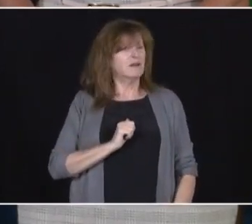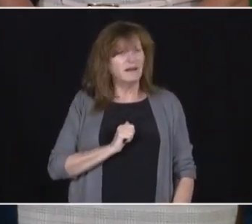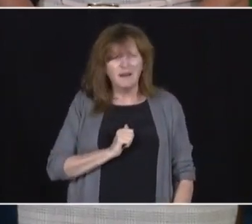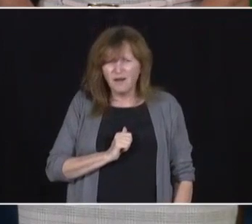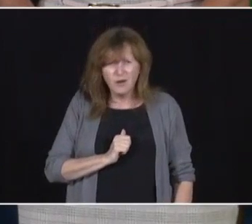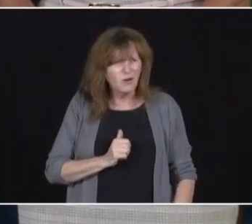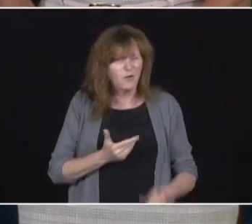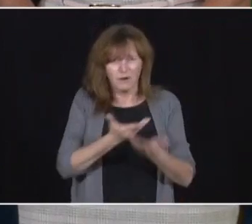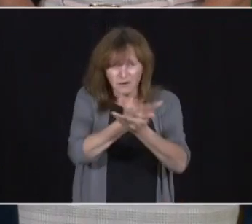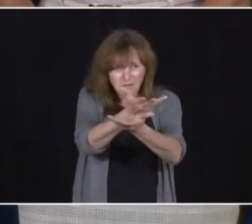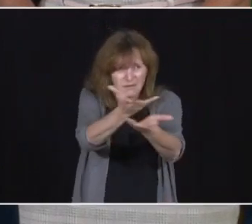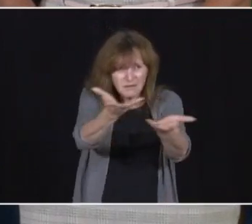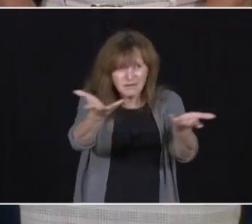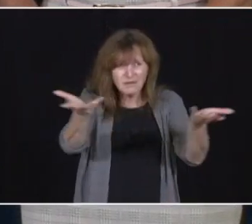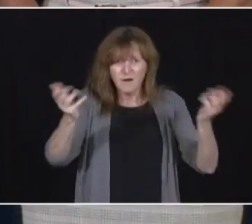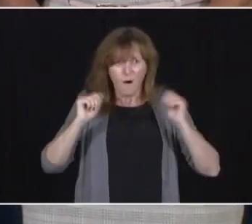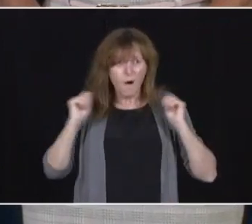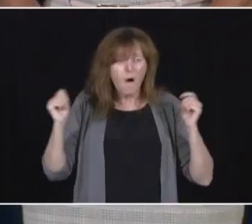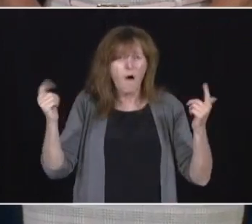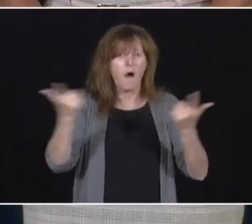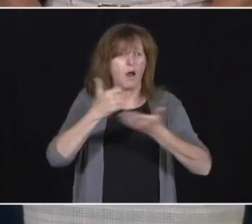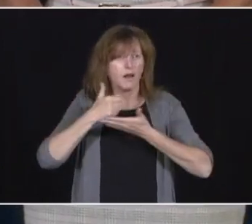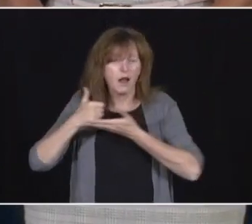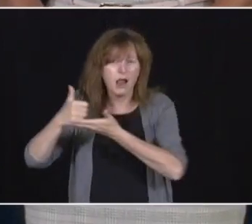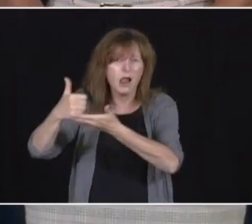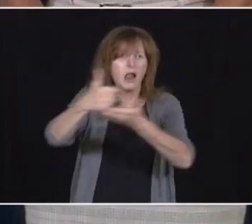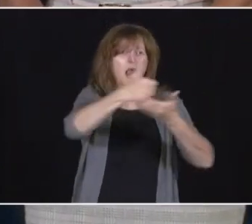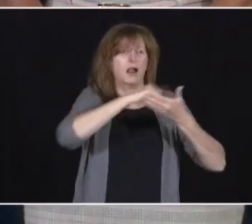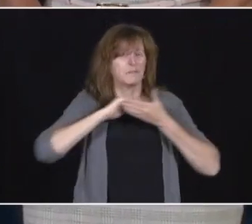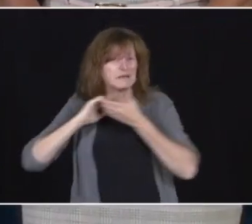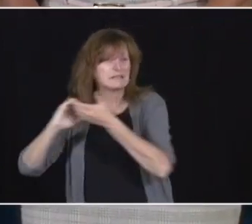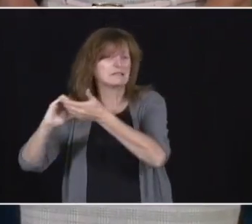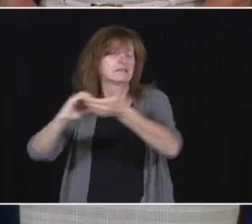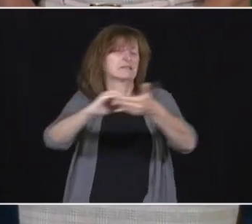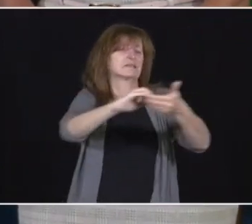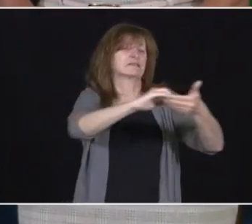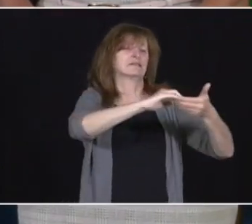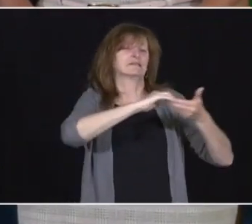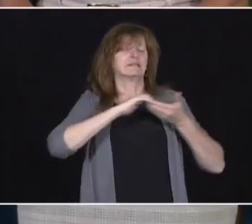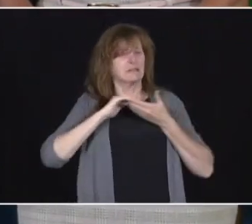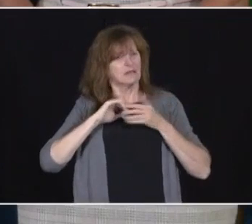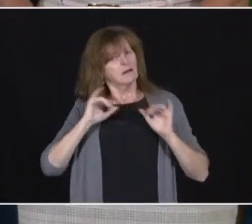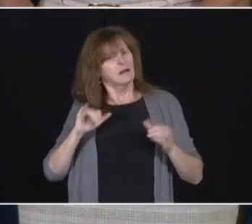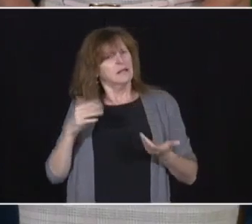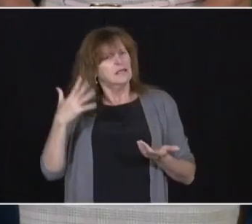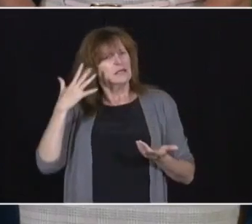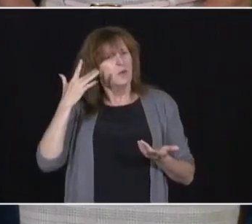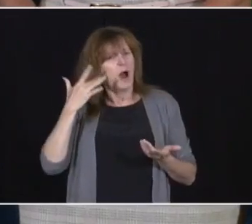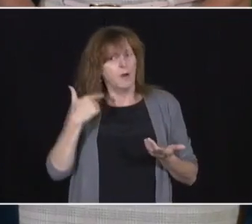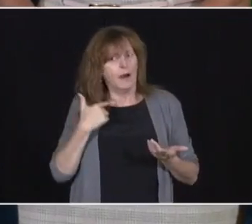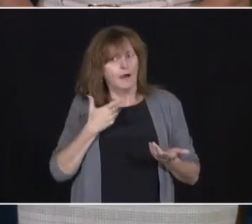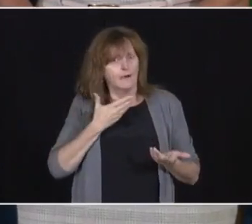And anytime we have seen a hurdle, everyone joins together as a province or as sectors or as stakeholders, and we get through it.